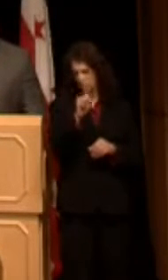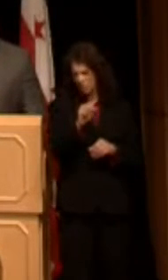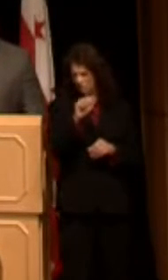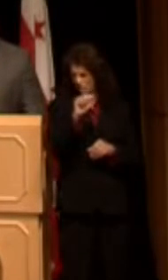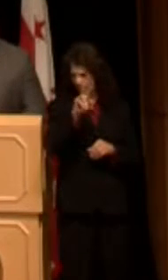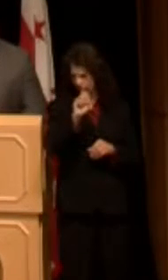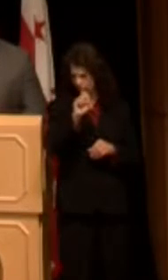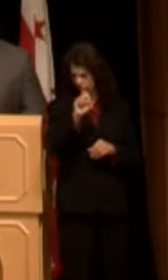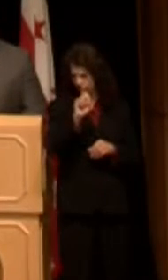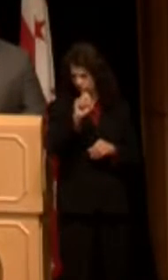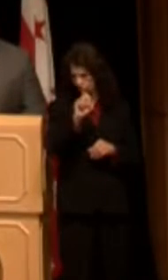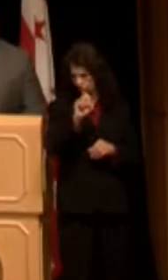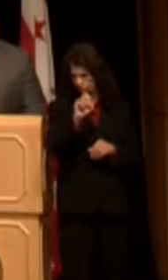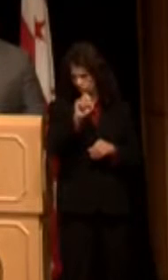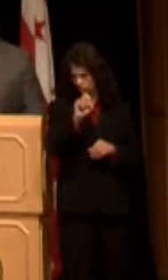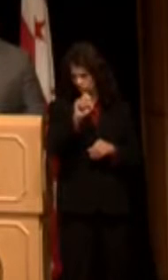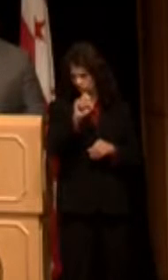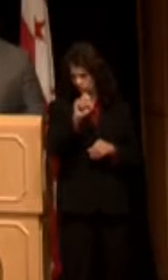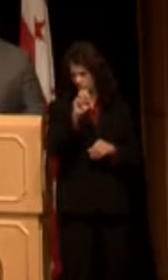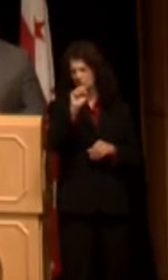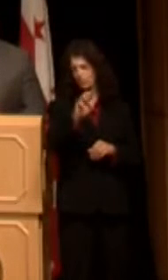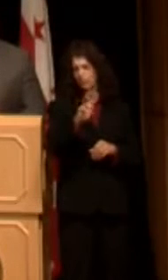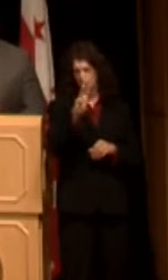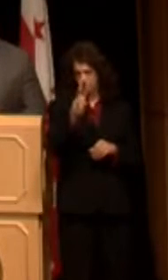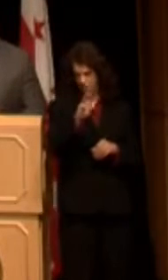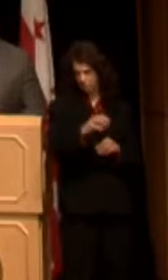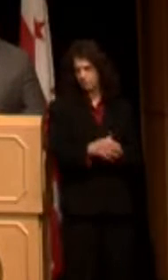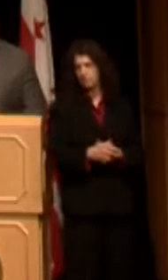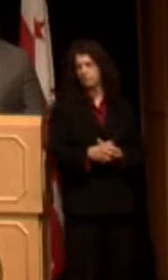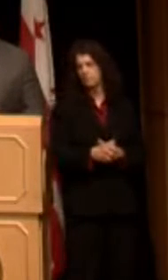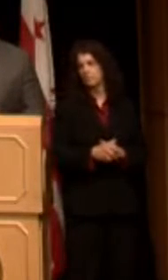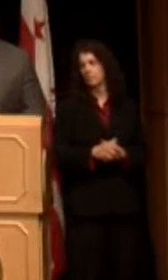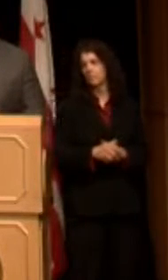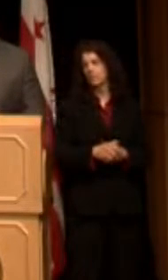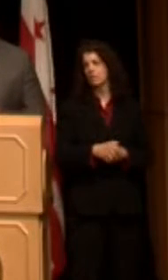STUDIO 27 ARCHITECTURE AND IN FINALIZING THE DESIGN FOR OUR